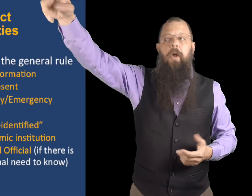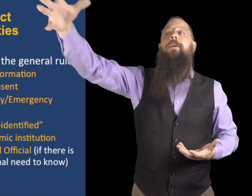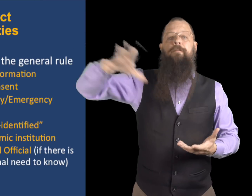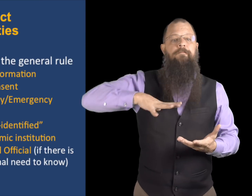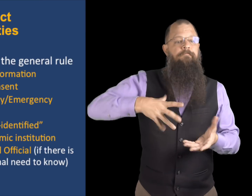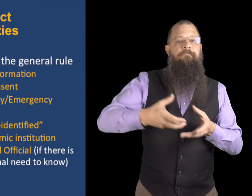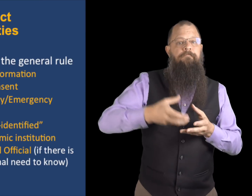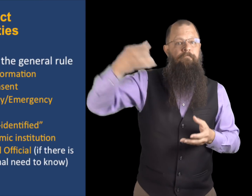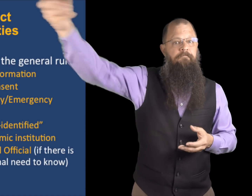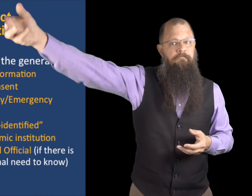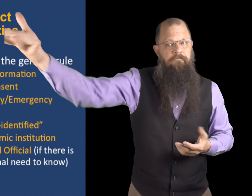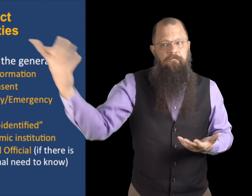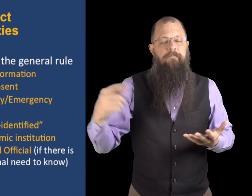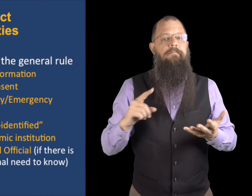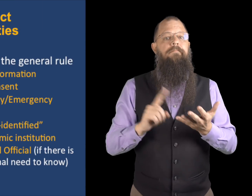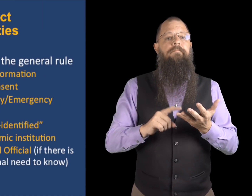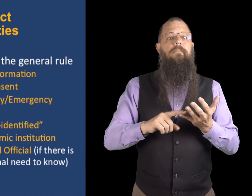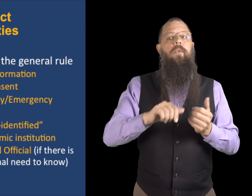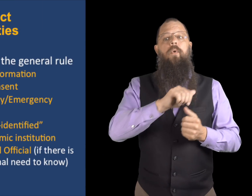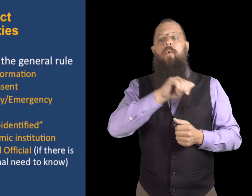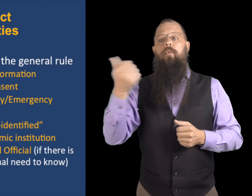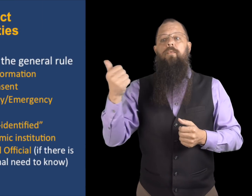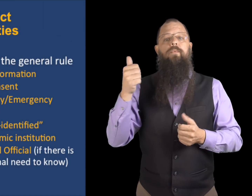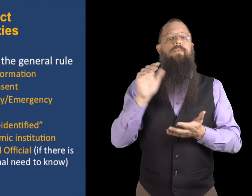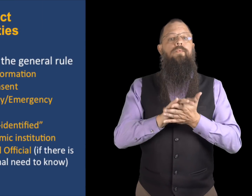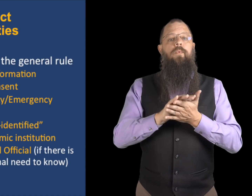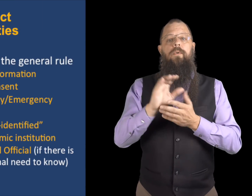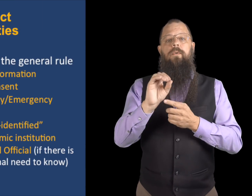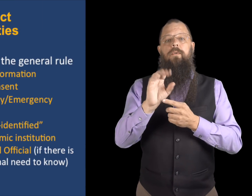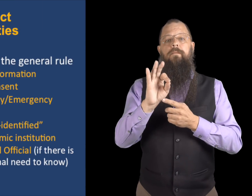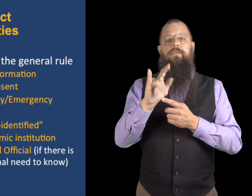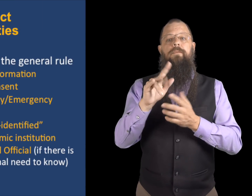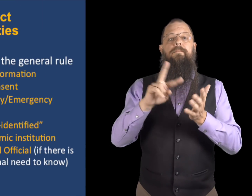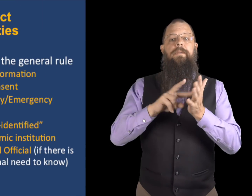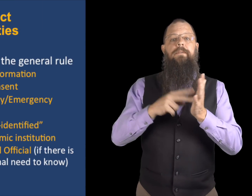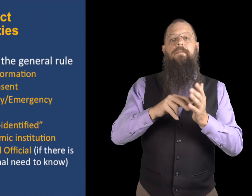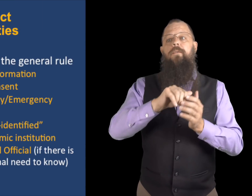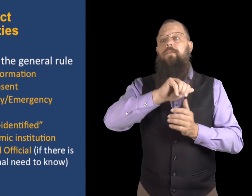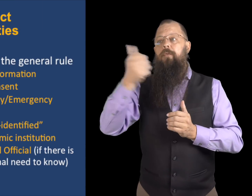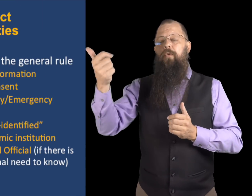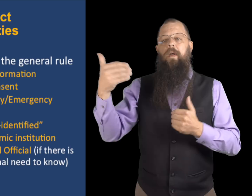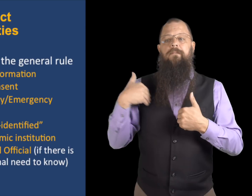transferring out of district to another school; and other school officials,